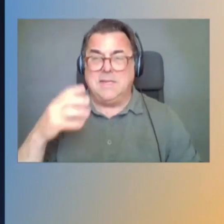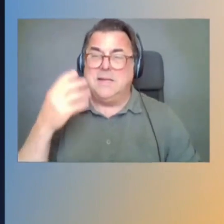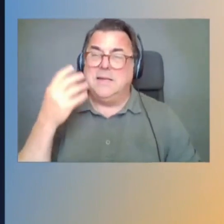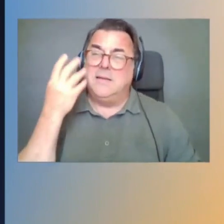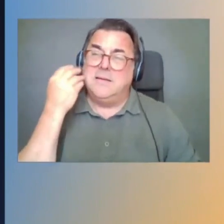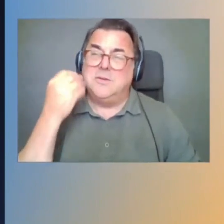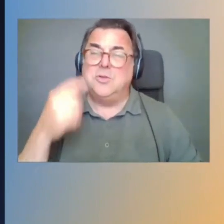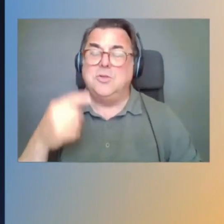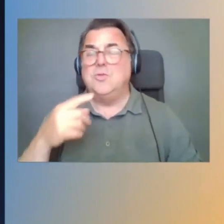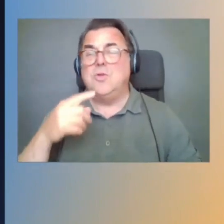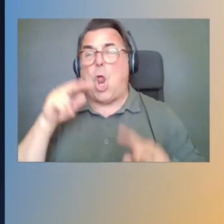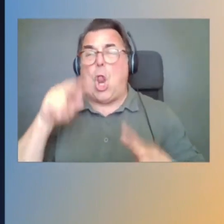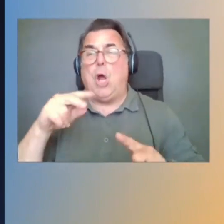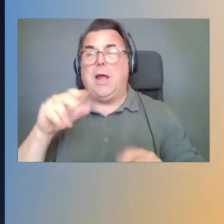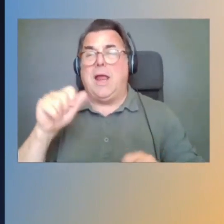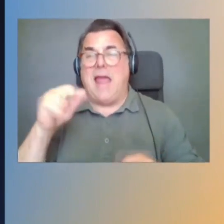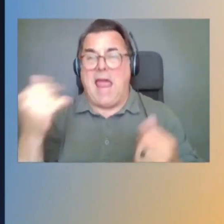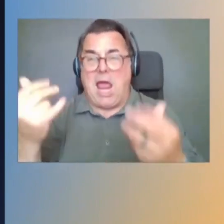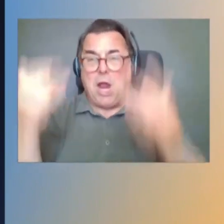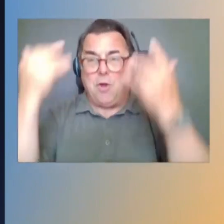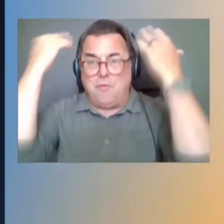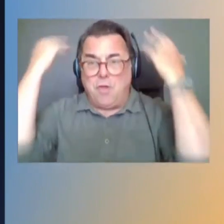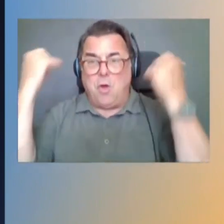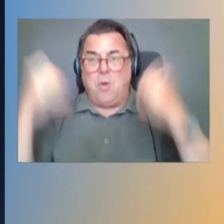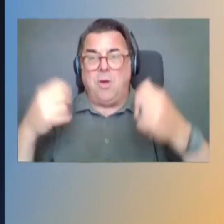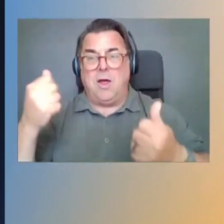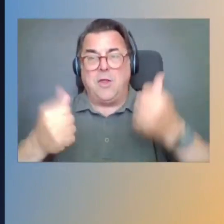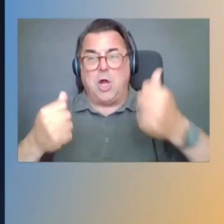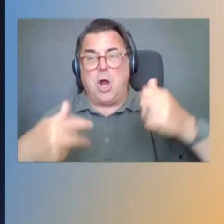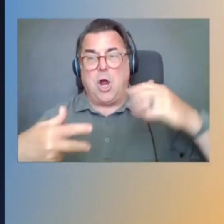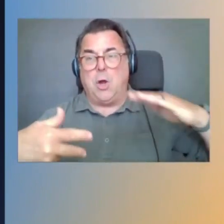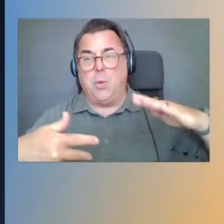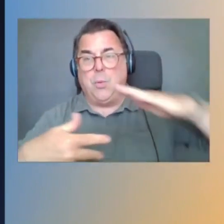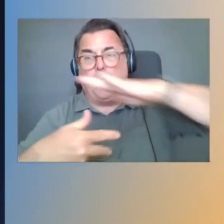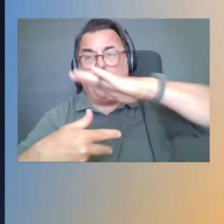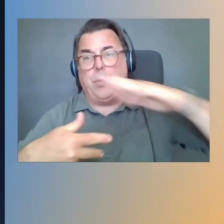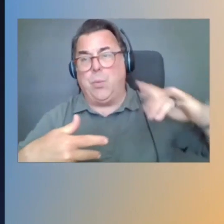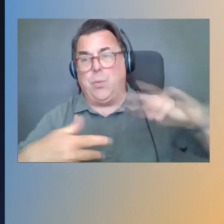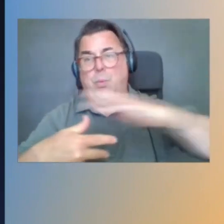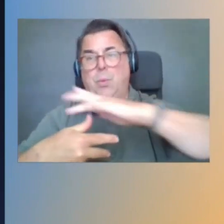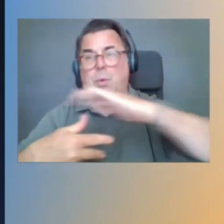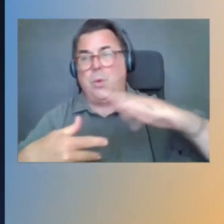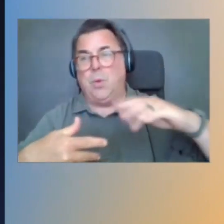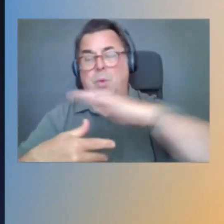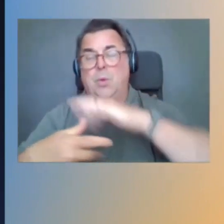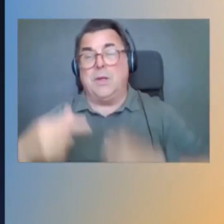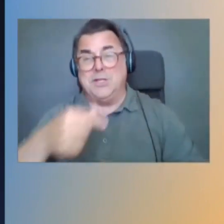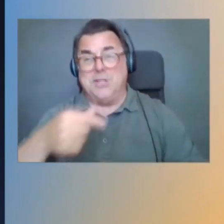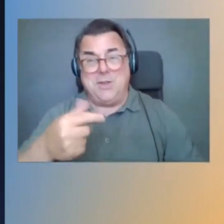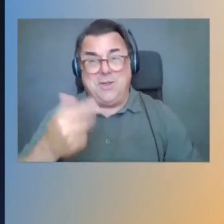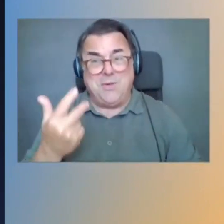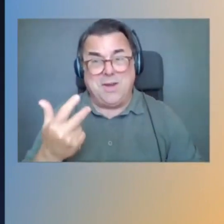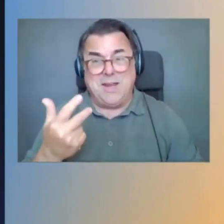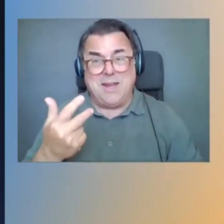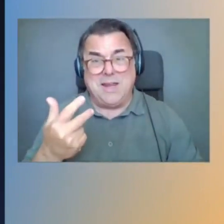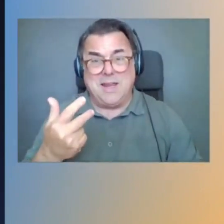on Formula Ones, and with Graviton3, thanks to the DDR5,